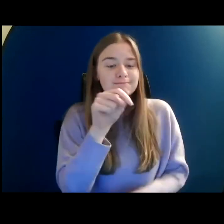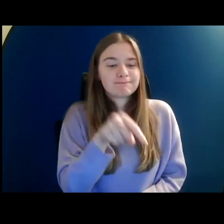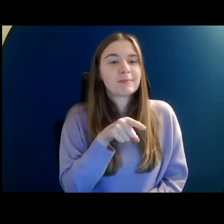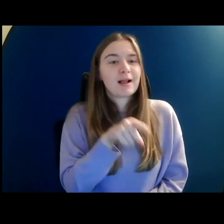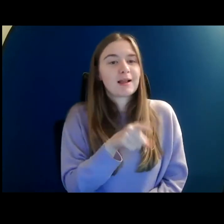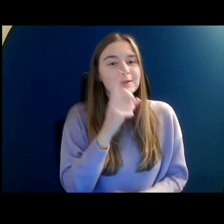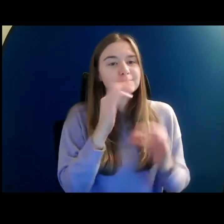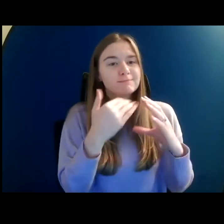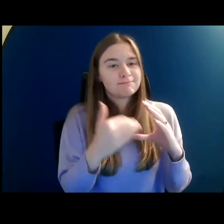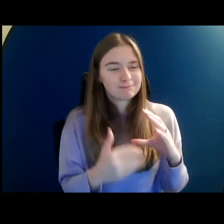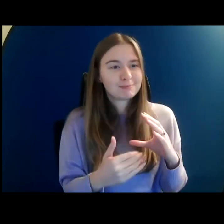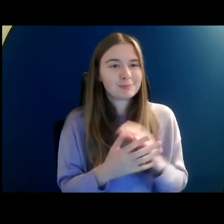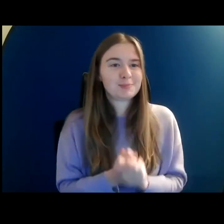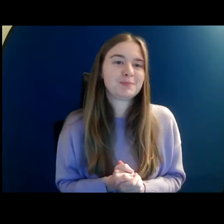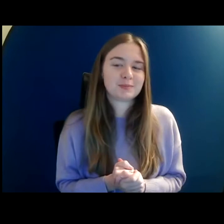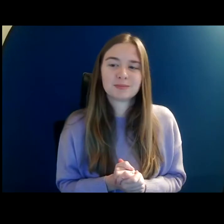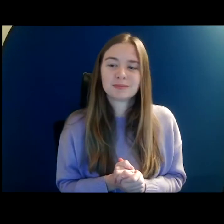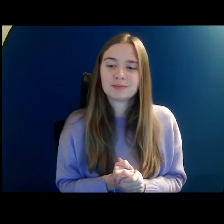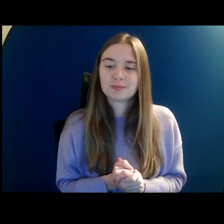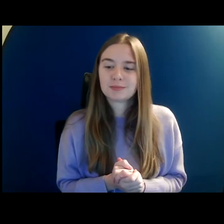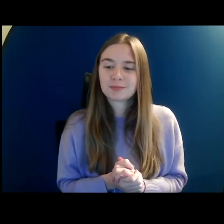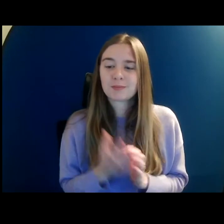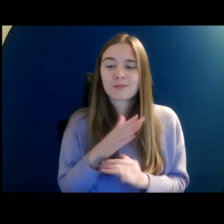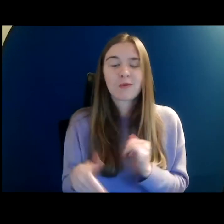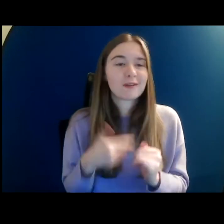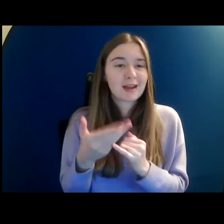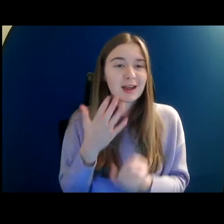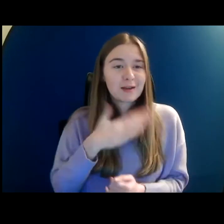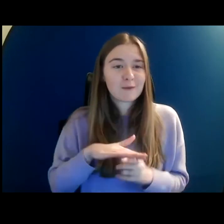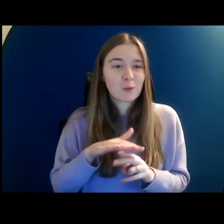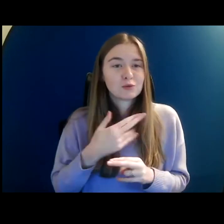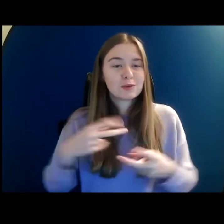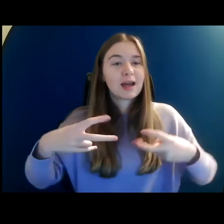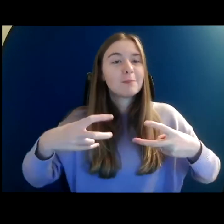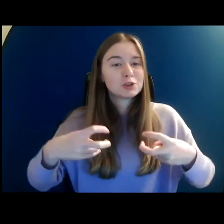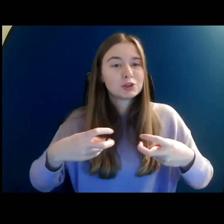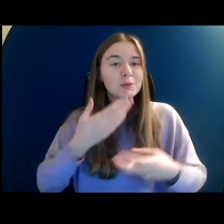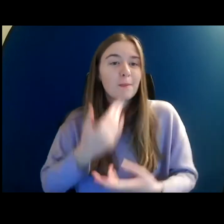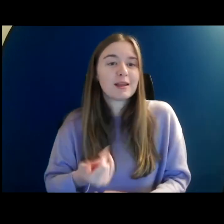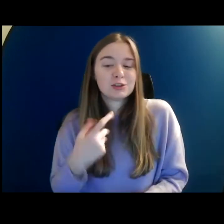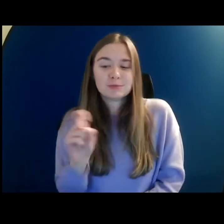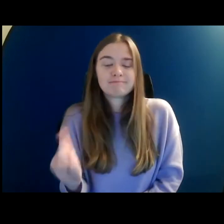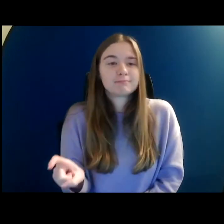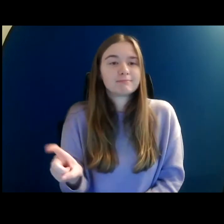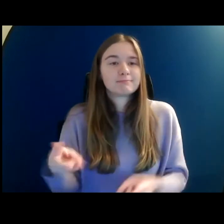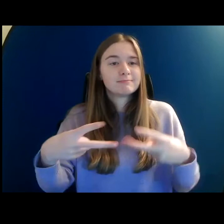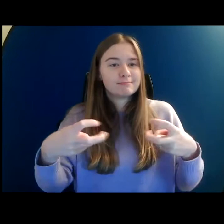in the audience Q&A. And finally, if you would like to use the closed caption function, please just enable that on your bottom bar.